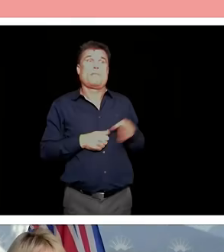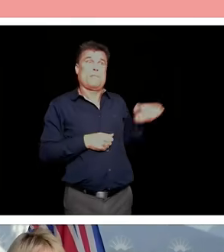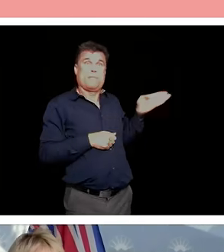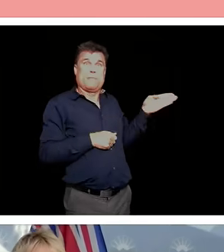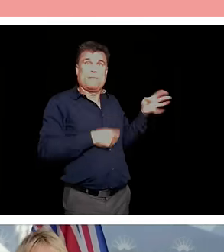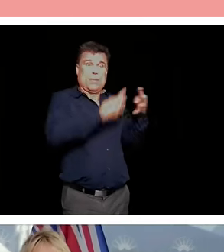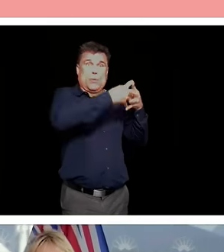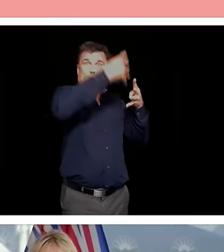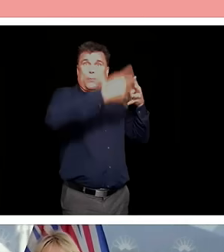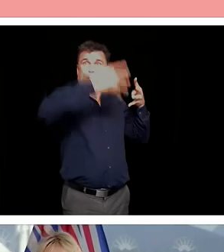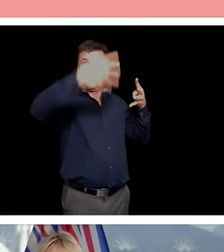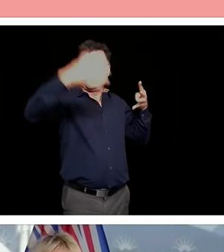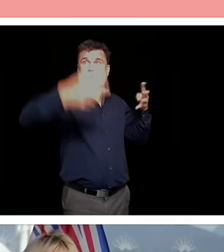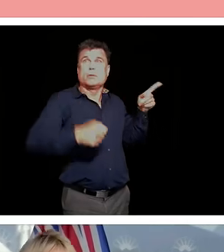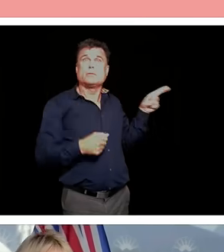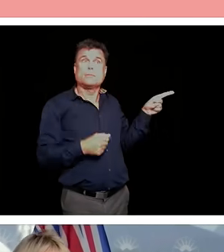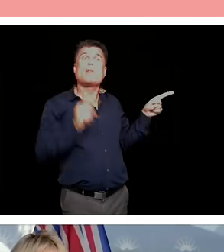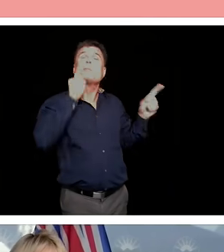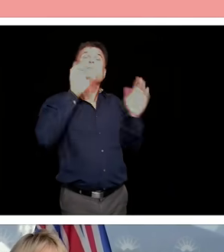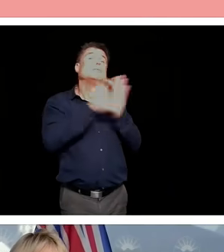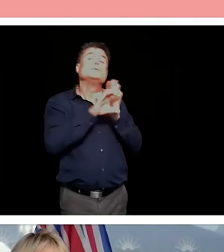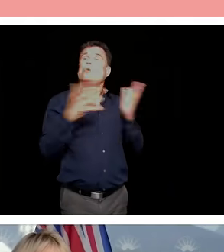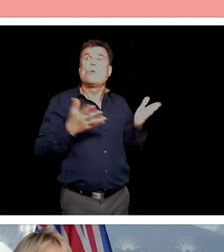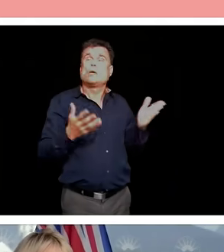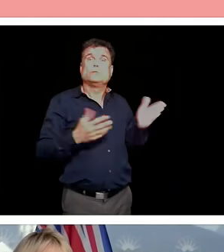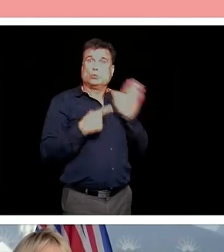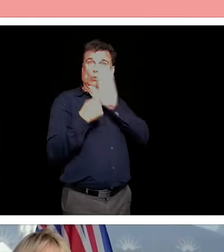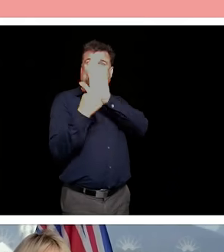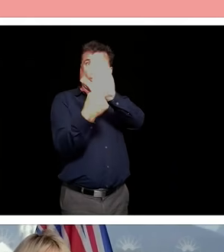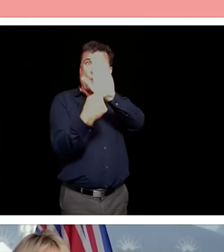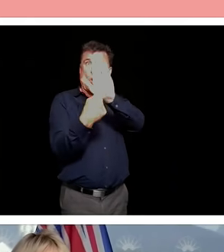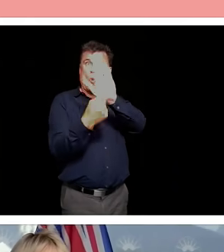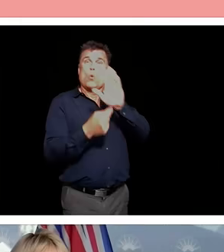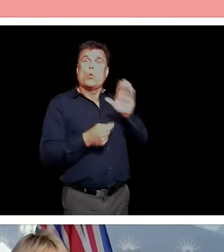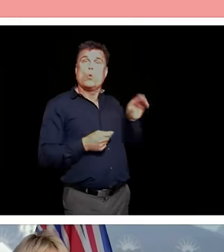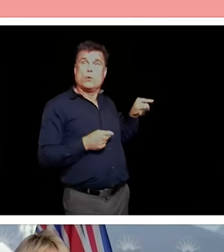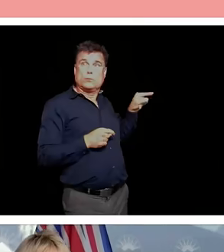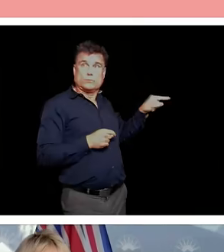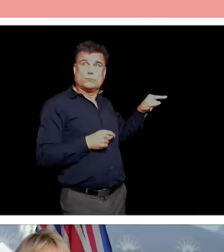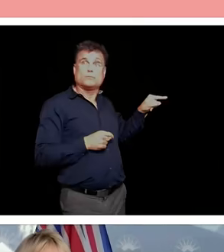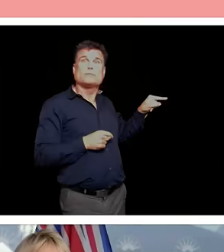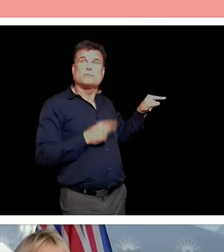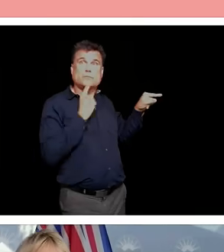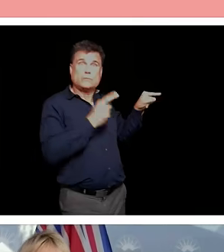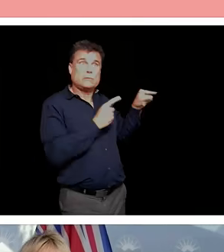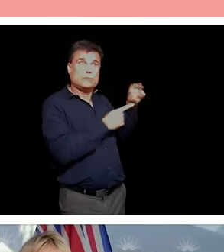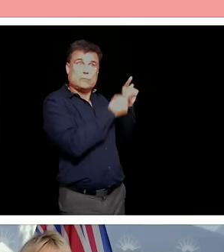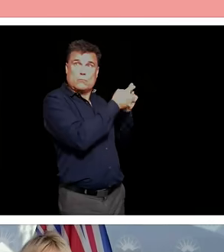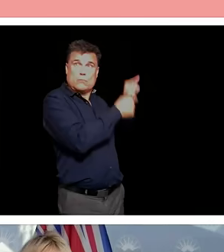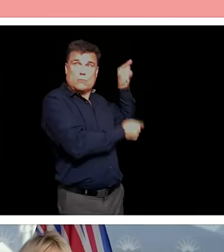on March 27 Doctor Henry has use these Motley briefings to let all of you see what she sees